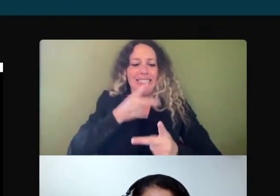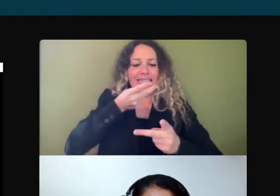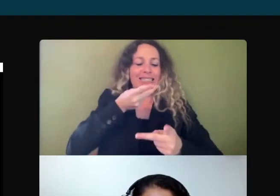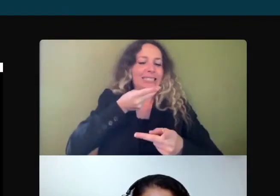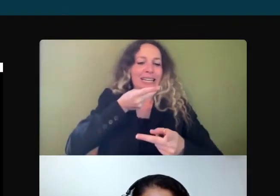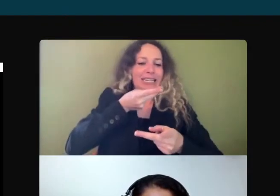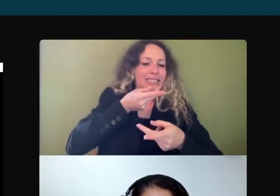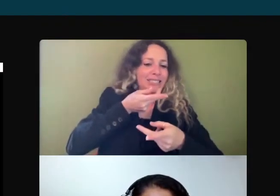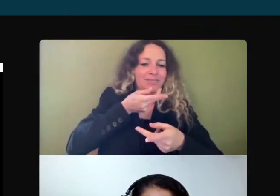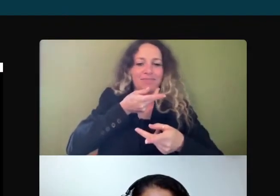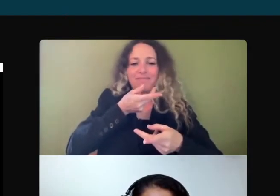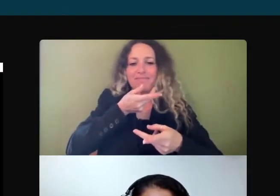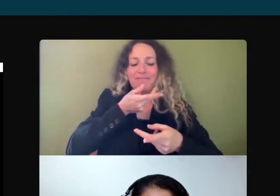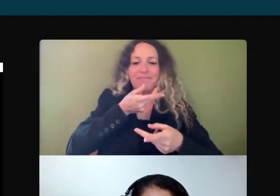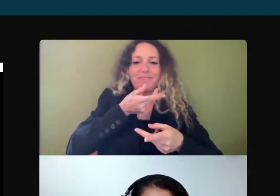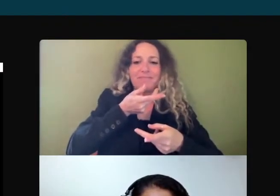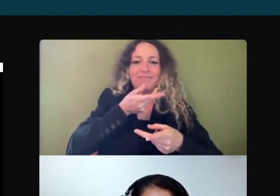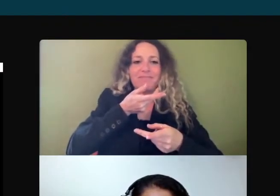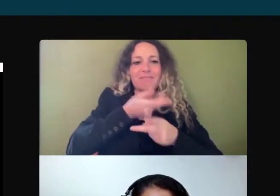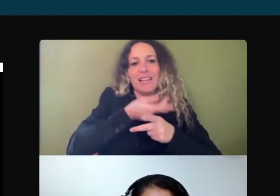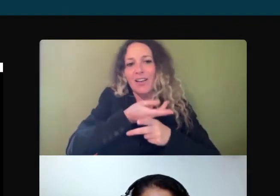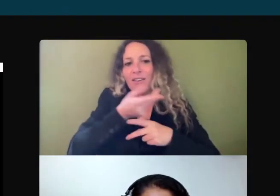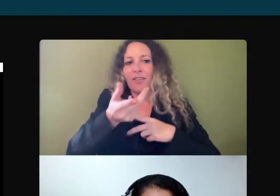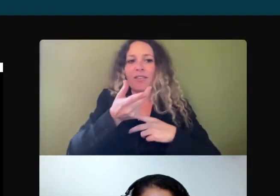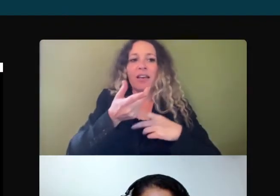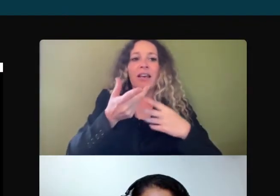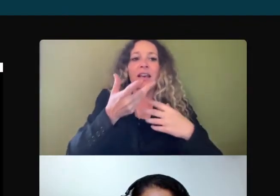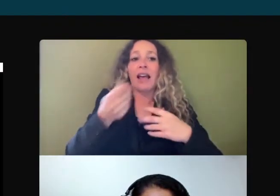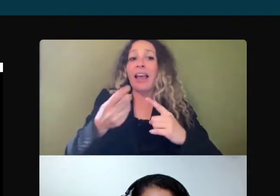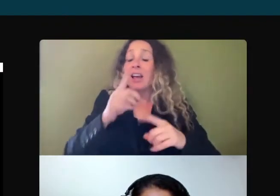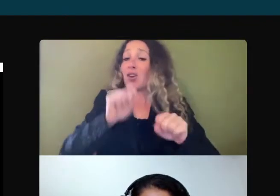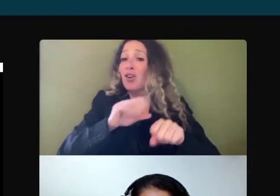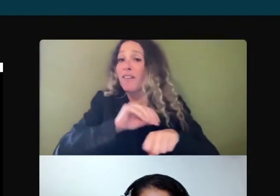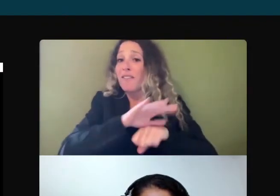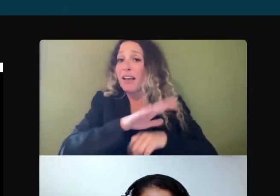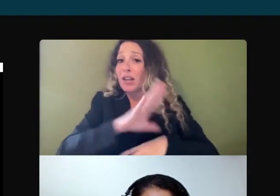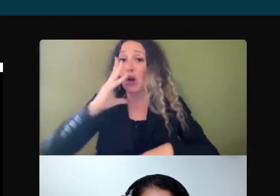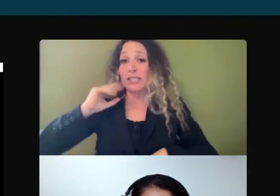may affect their experience of a telemedicine visit. And I'll turn it back over to Dr. Iyer.